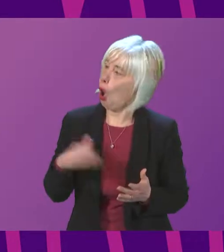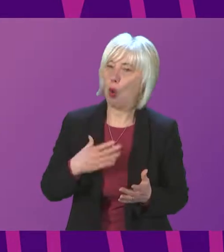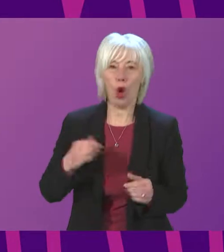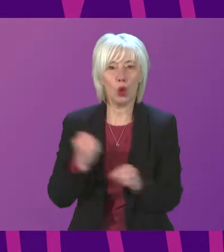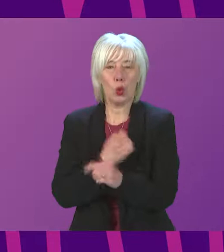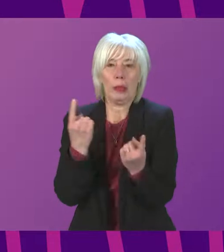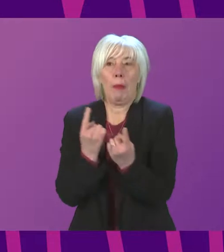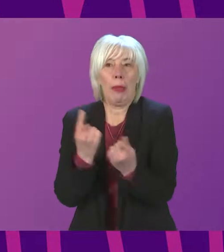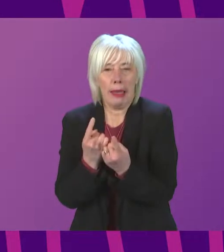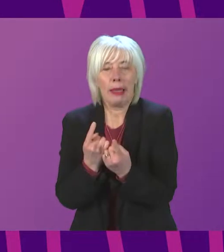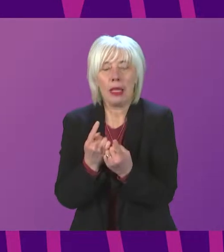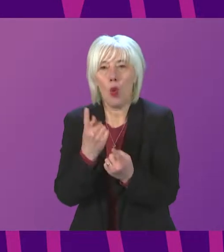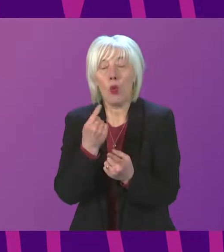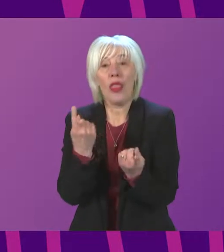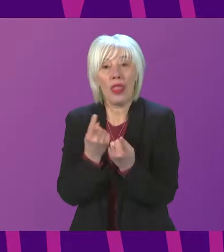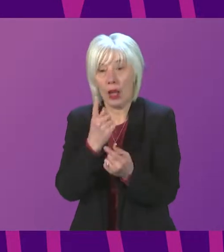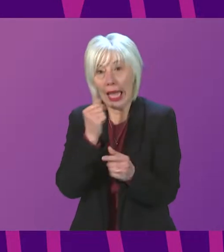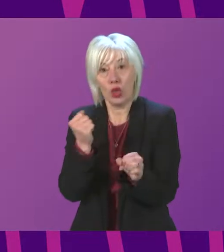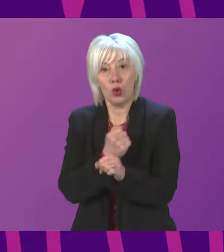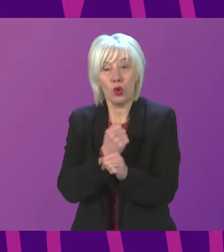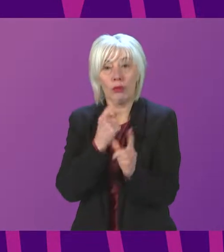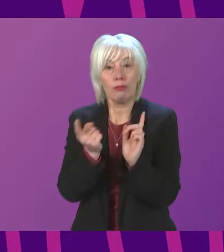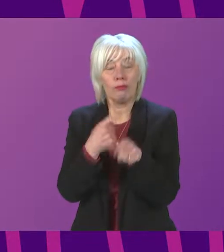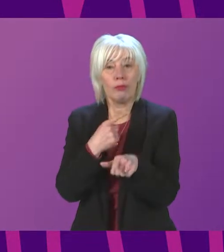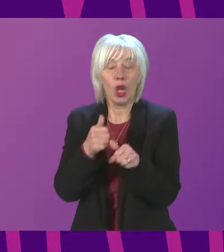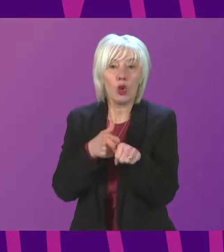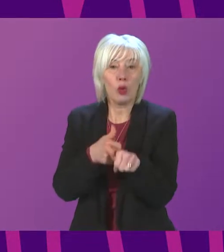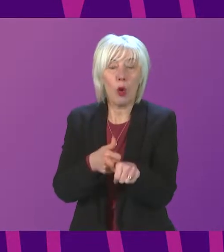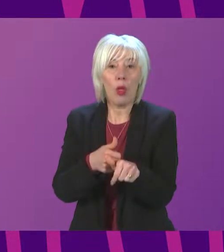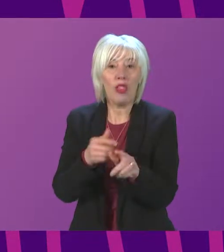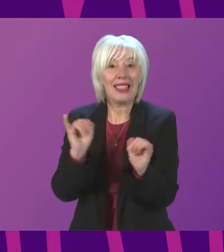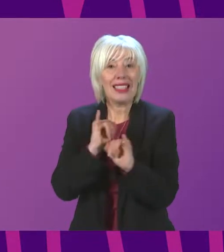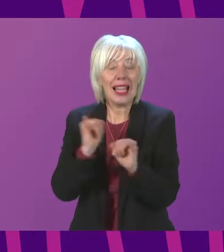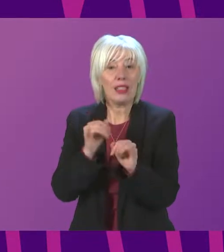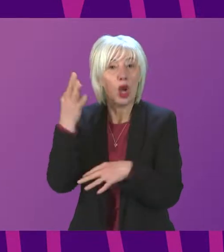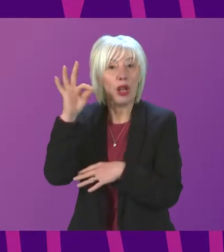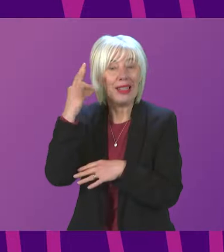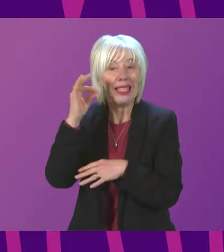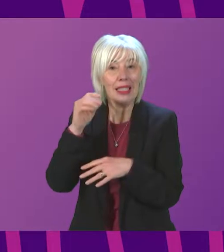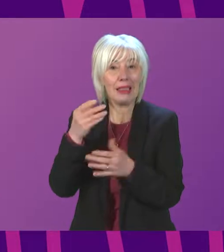One way that we can act is by supporting the Disasters Emergency Committee’s appeal on Ukraine.